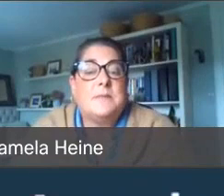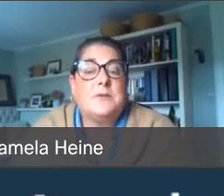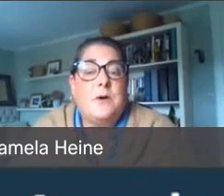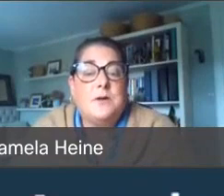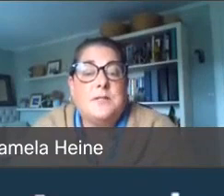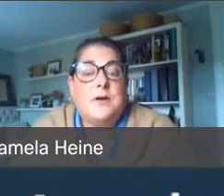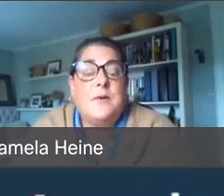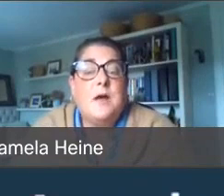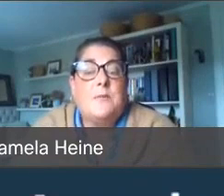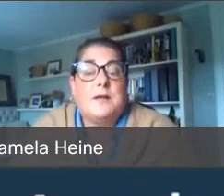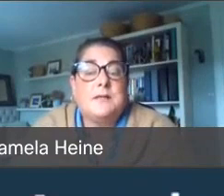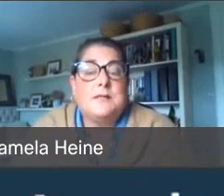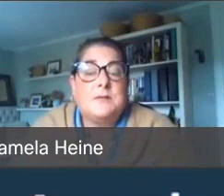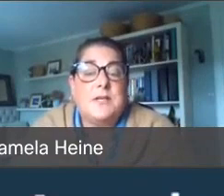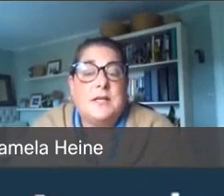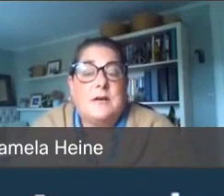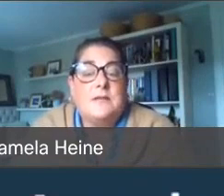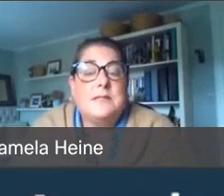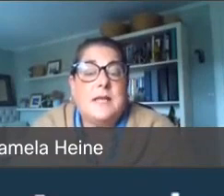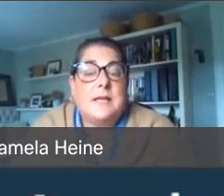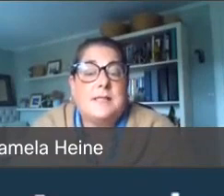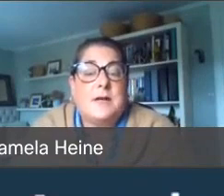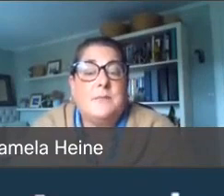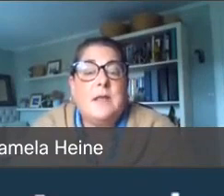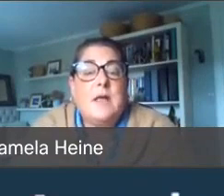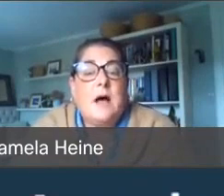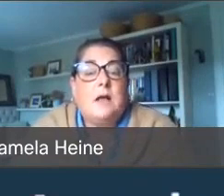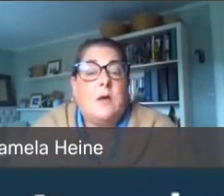from Sametra Polkah-Toe, Project Associate here at the TA Center,